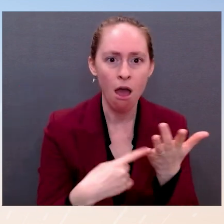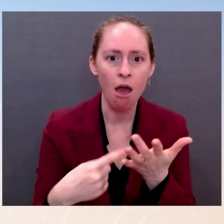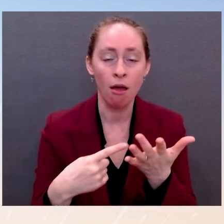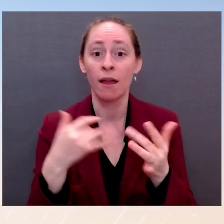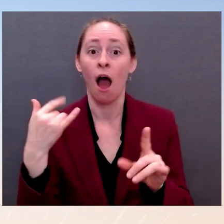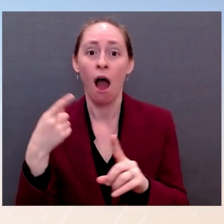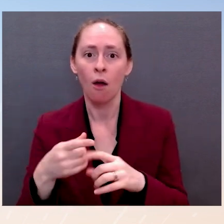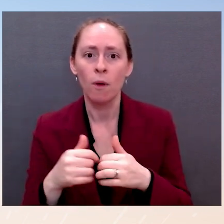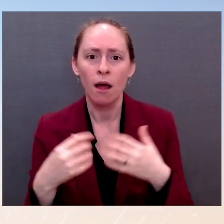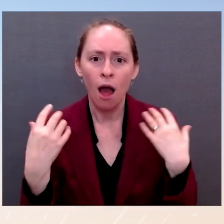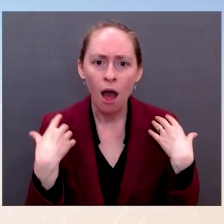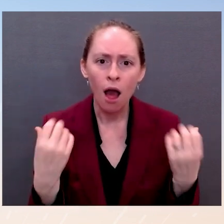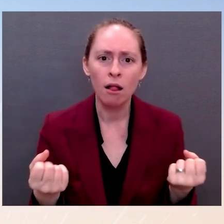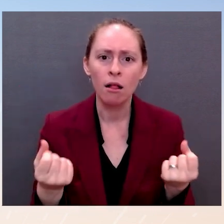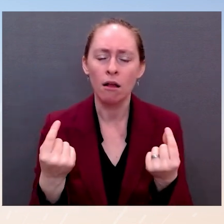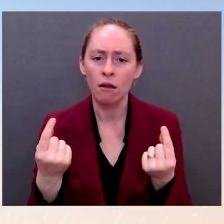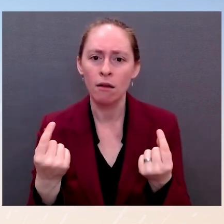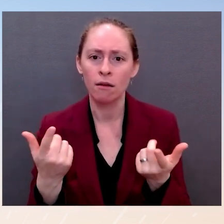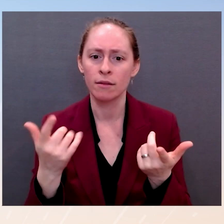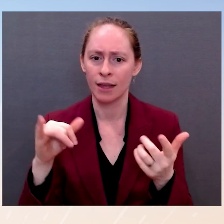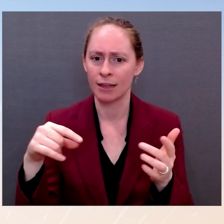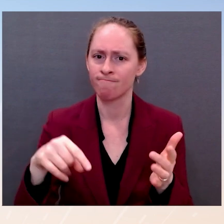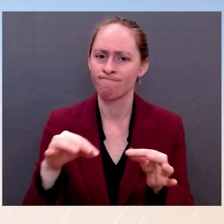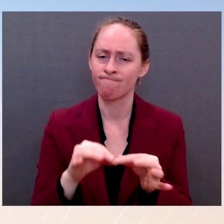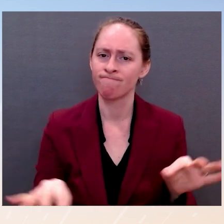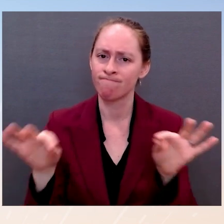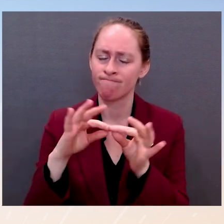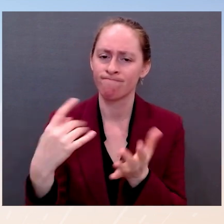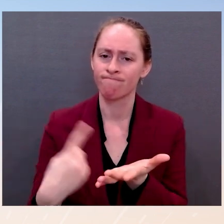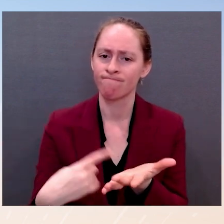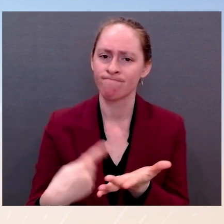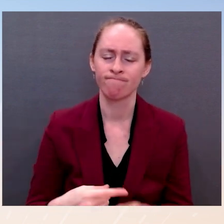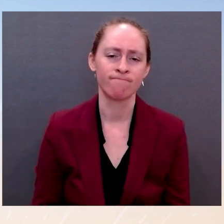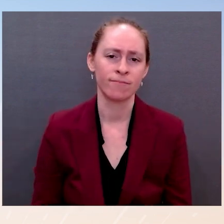our health is an integral part of that for obvious reasons.